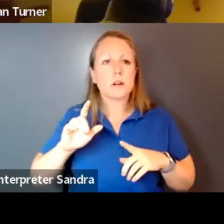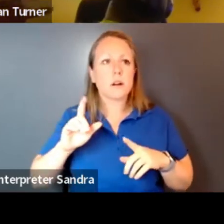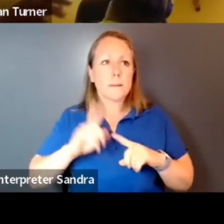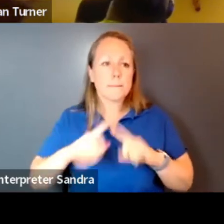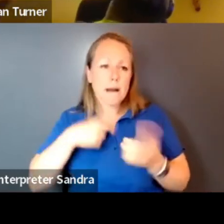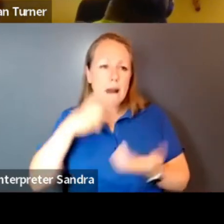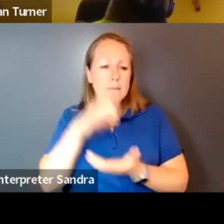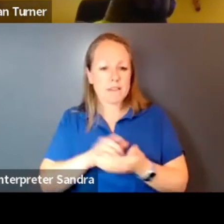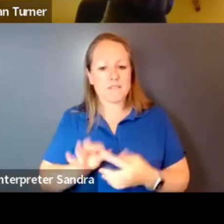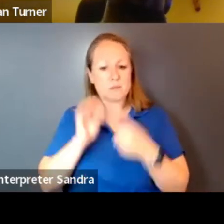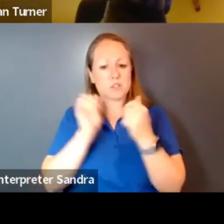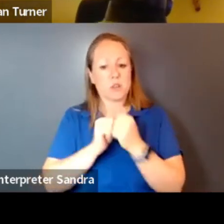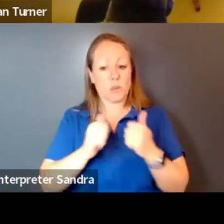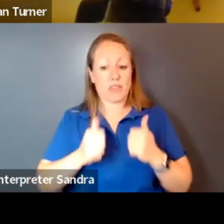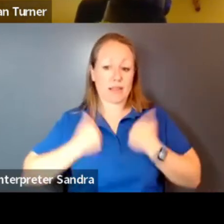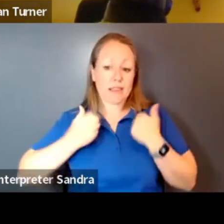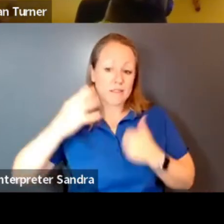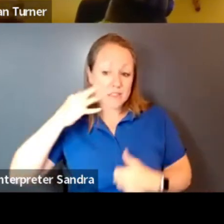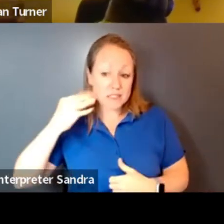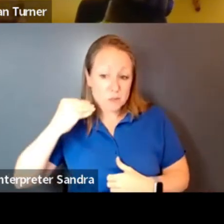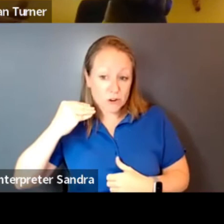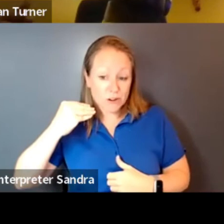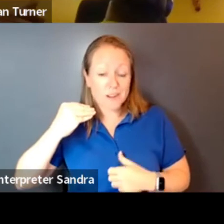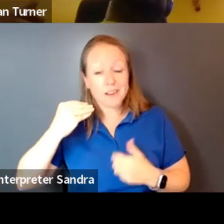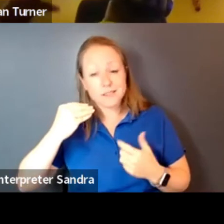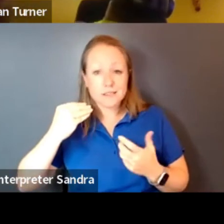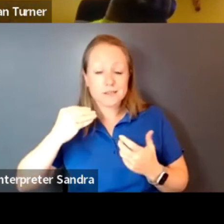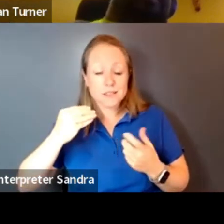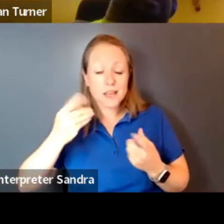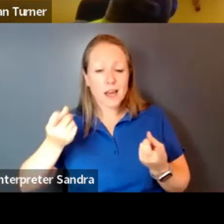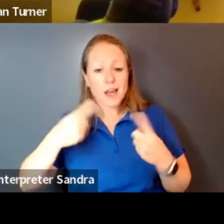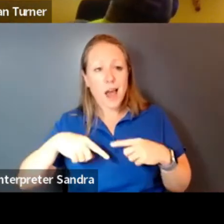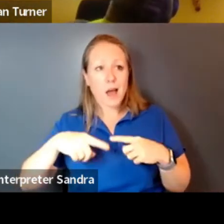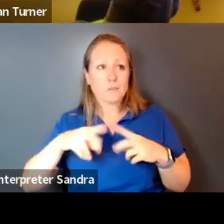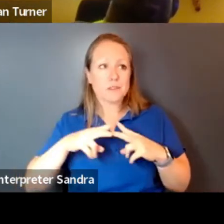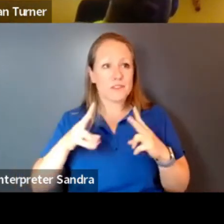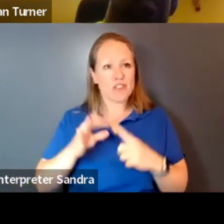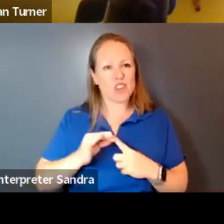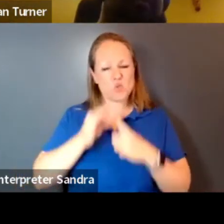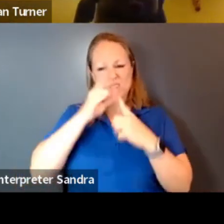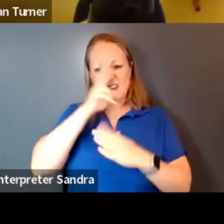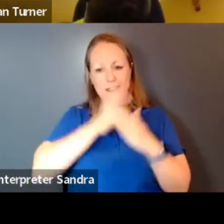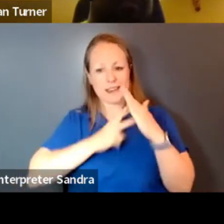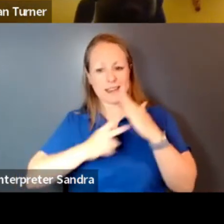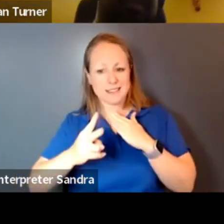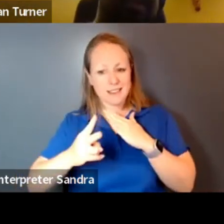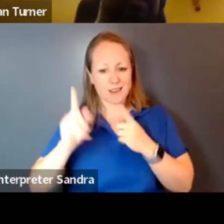with lived experience, comes a really unique insight into the planning process. And I think